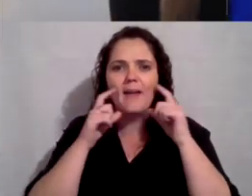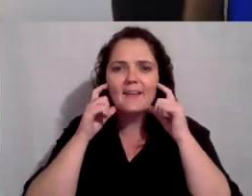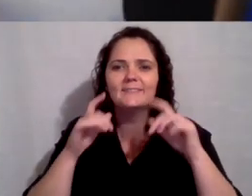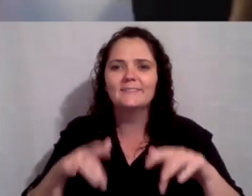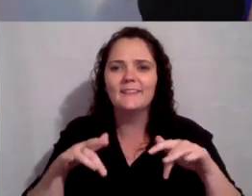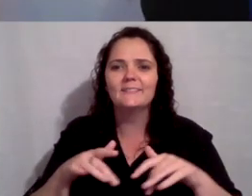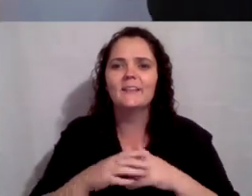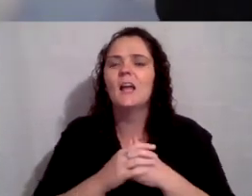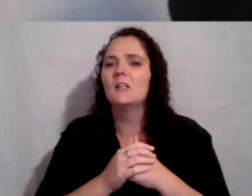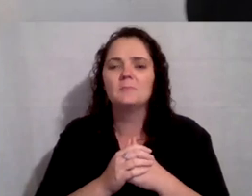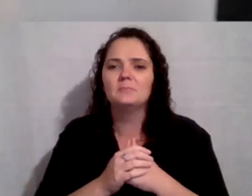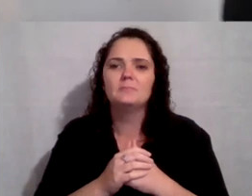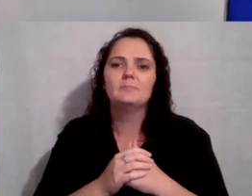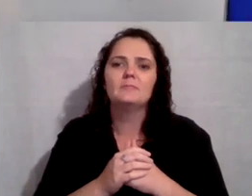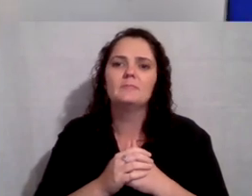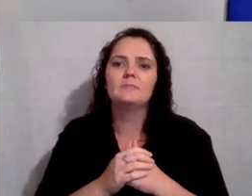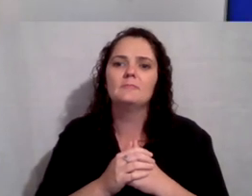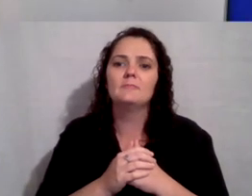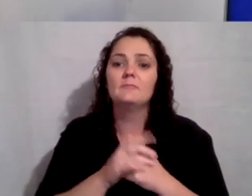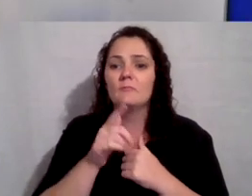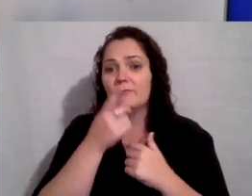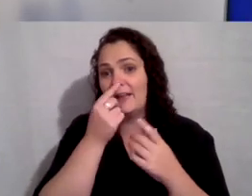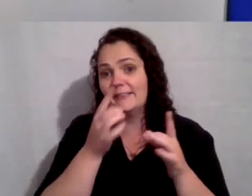minute. So you're blocking it out now where you're starting to see